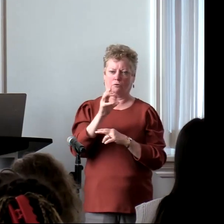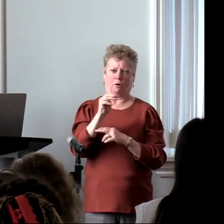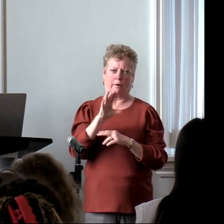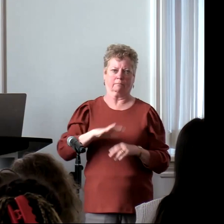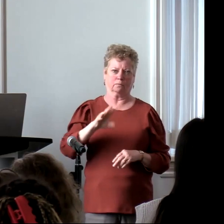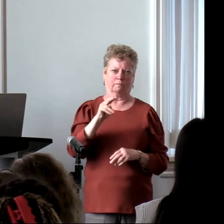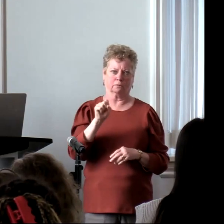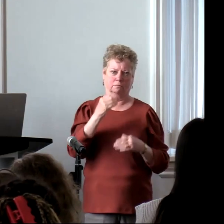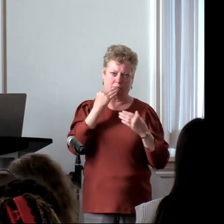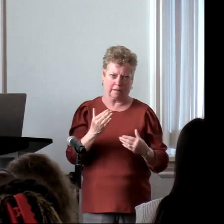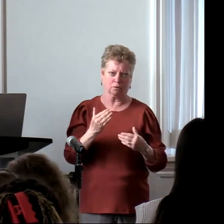Thanks you very much.